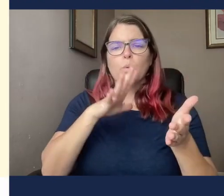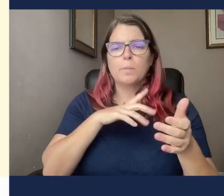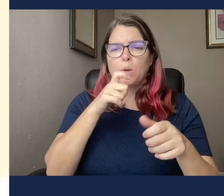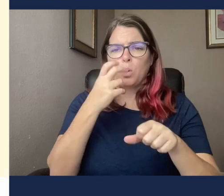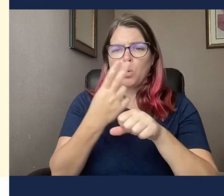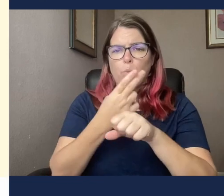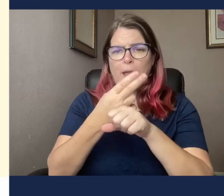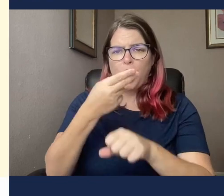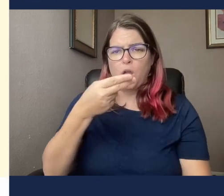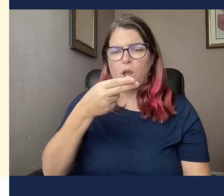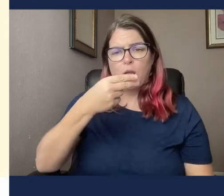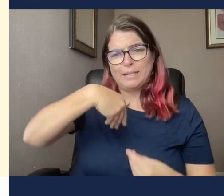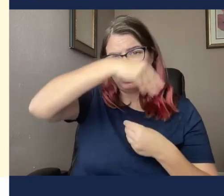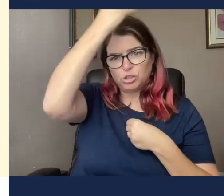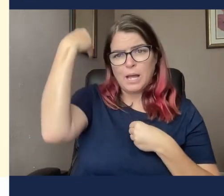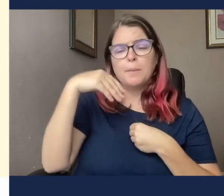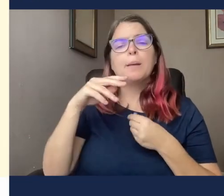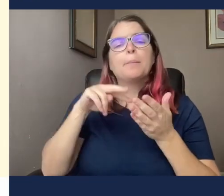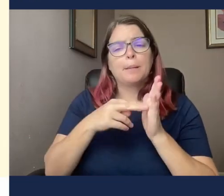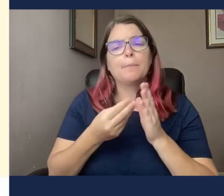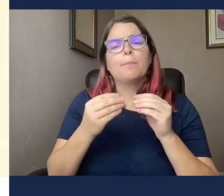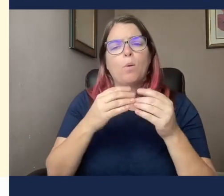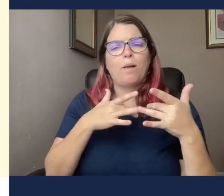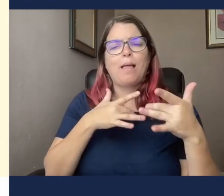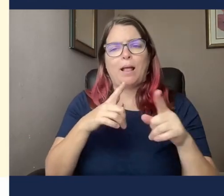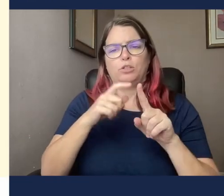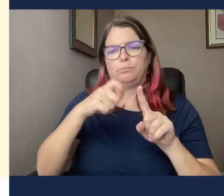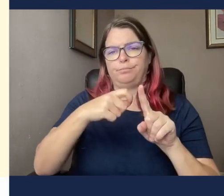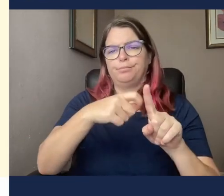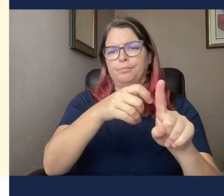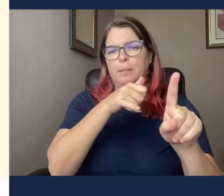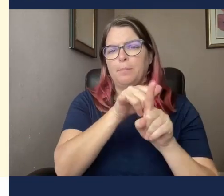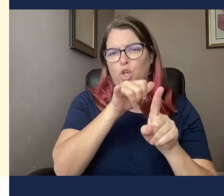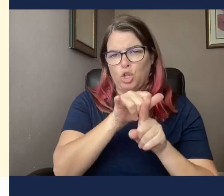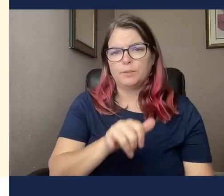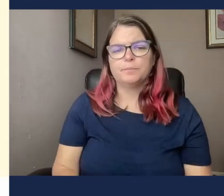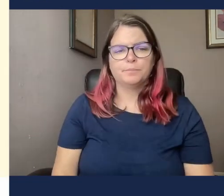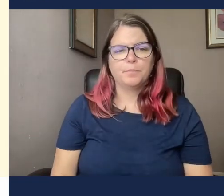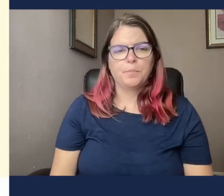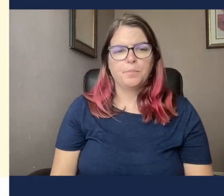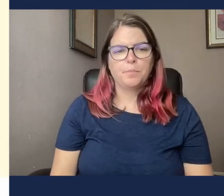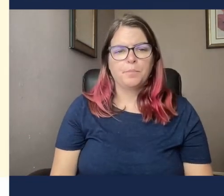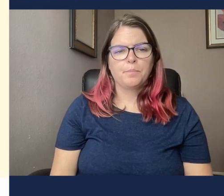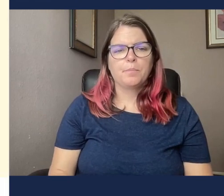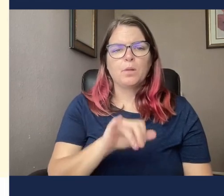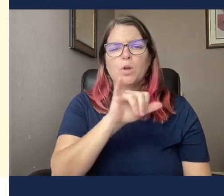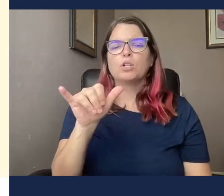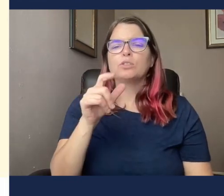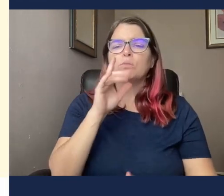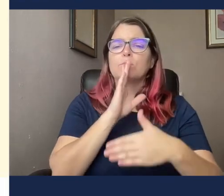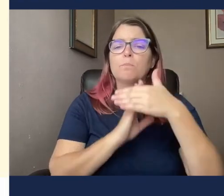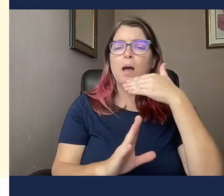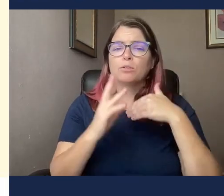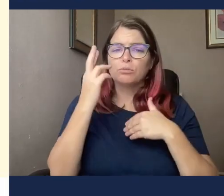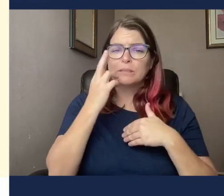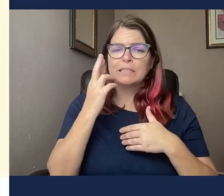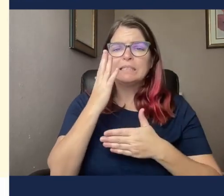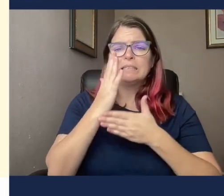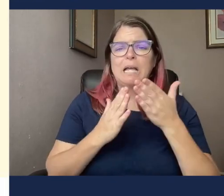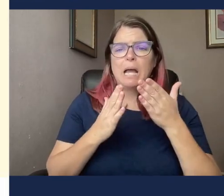folks as well. Fearful and nervous about being charged if they say